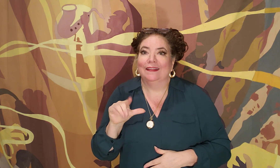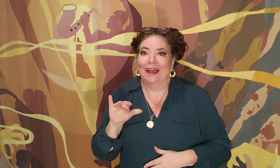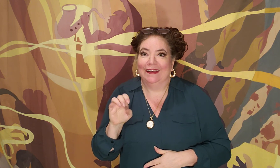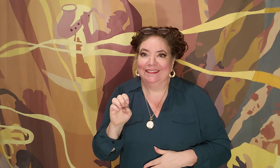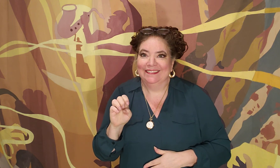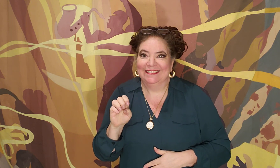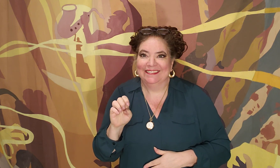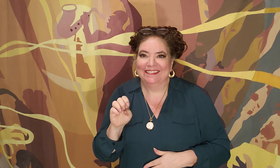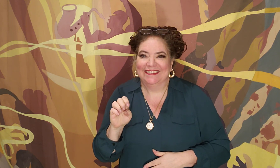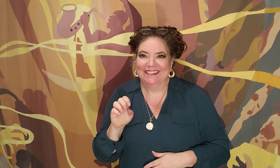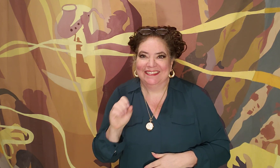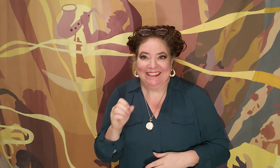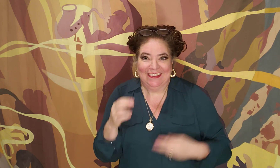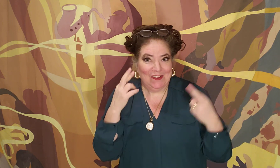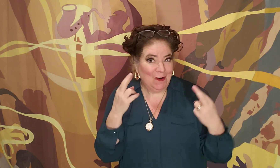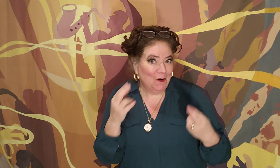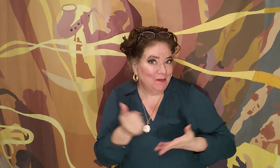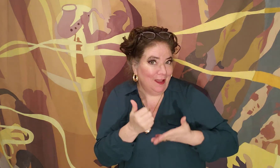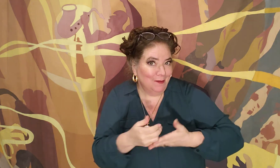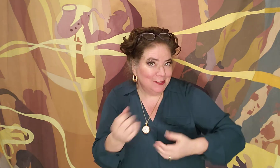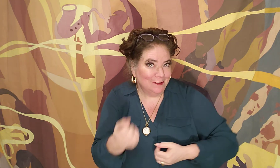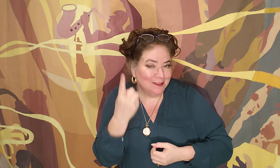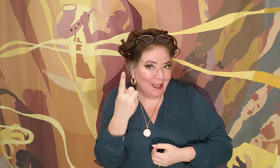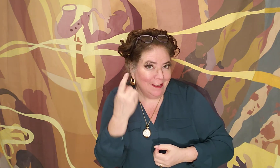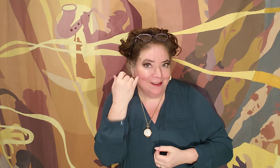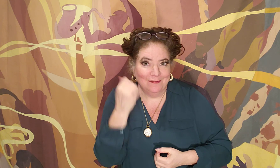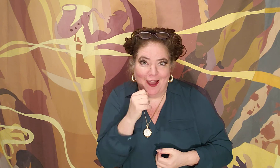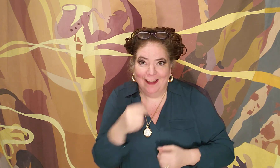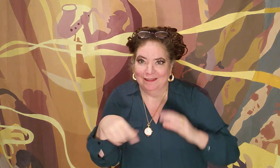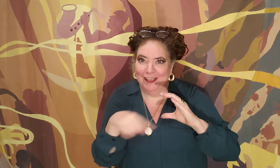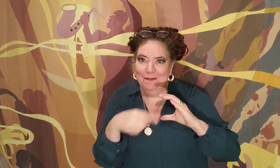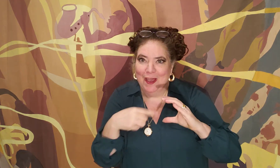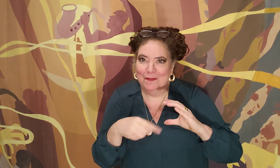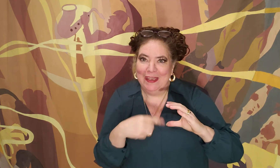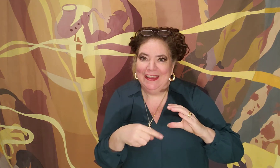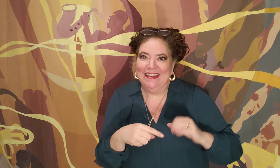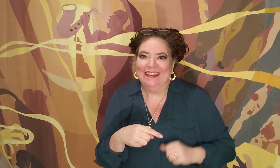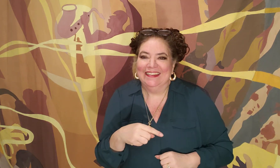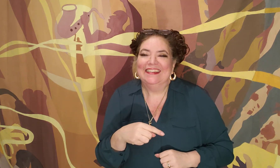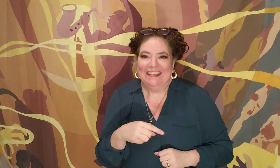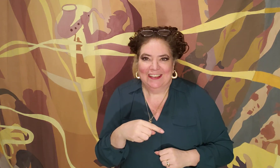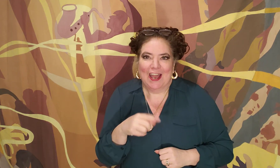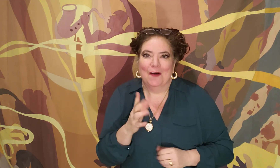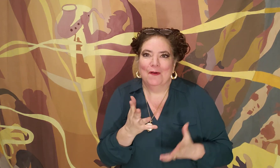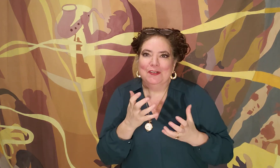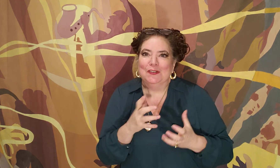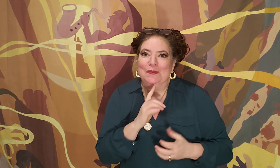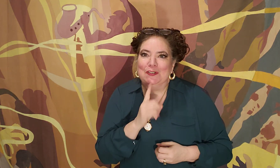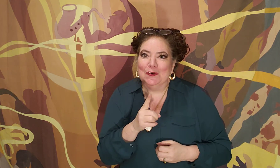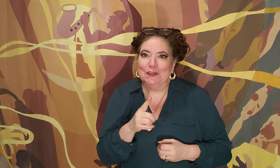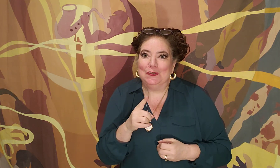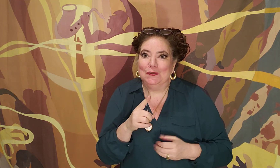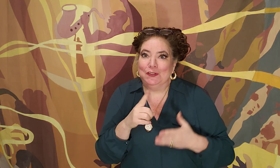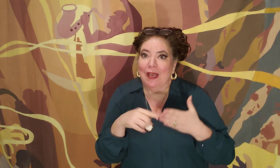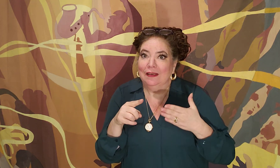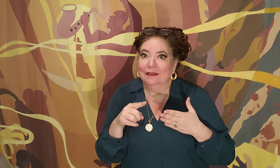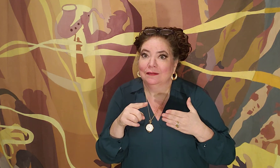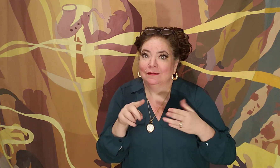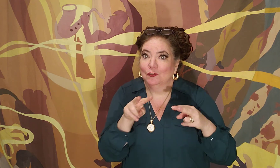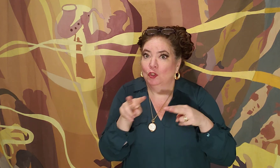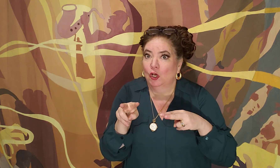line. Hope that helps you understand it. If not, email me! I want you to be sure to check and look